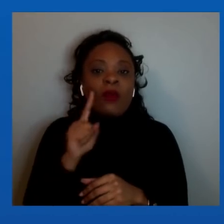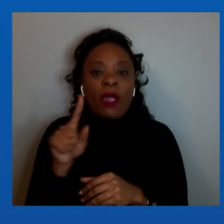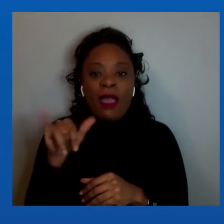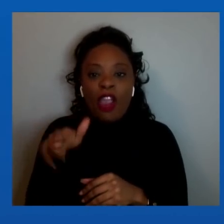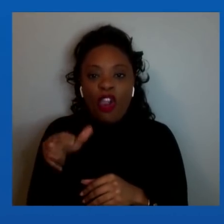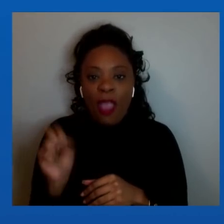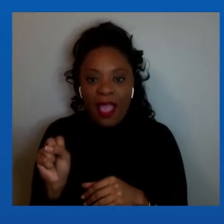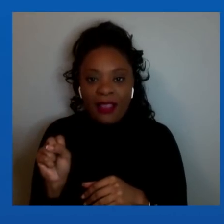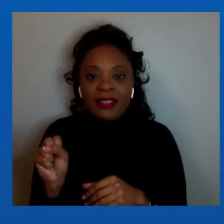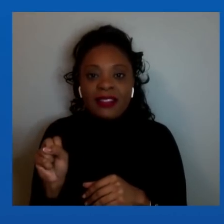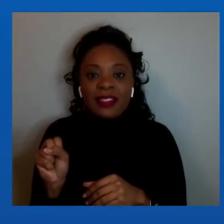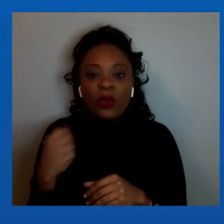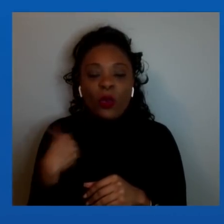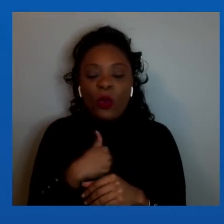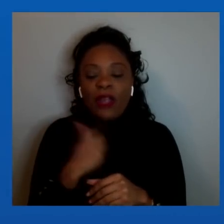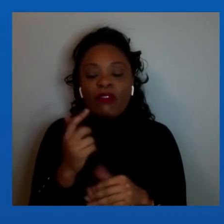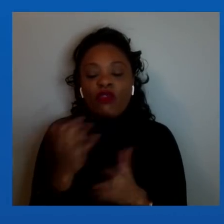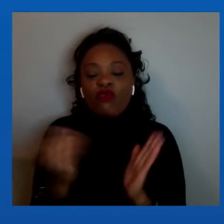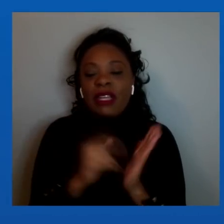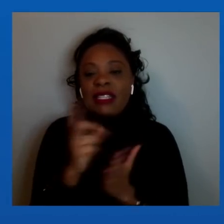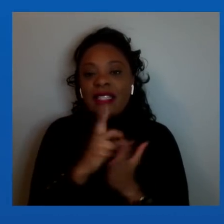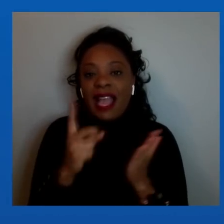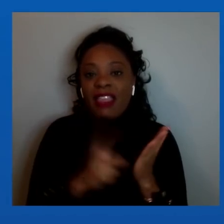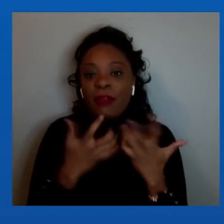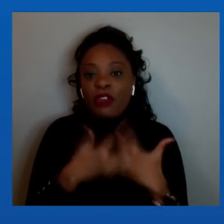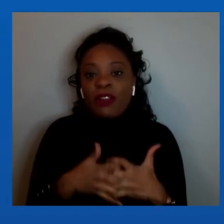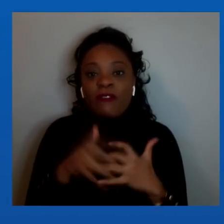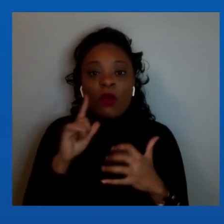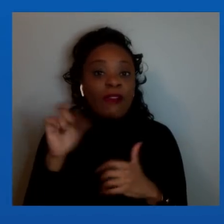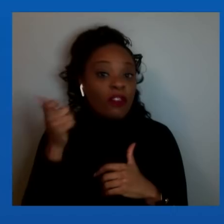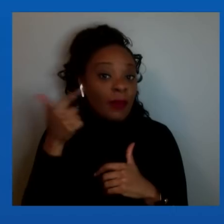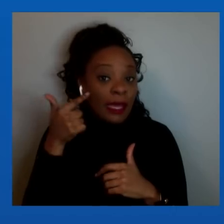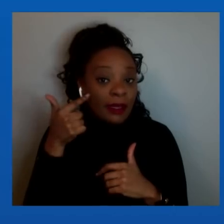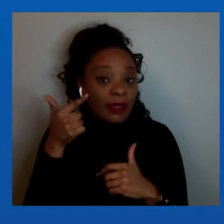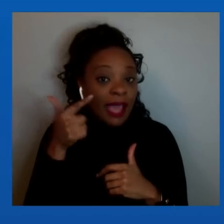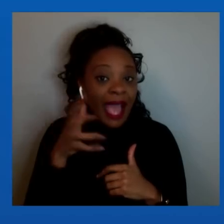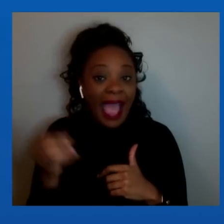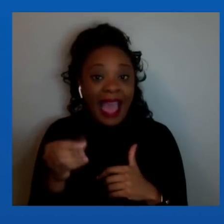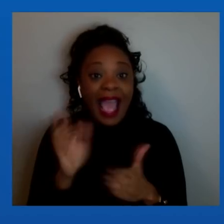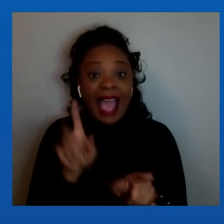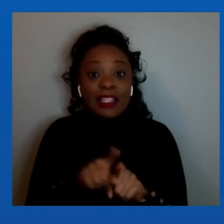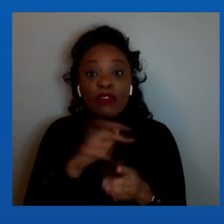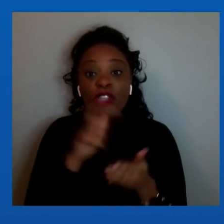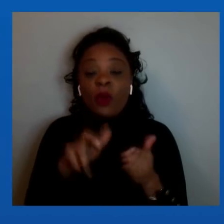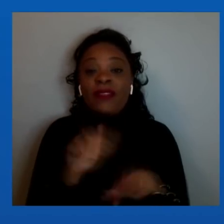We've redesigned the machinery of government and as a result, we've sent out monthly payments